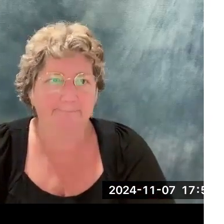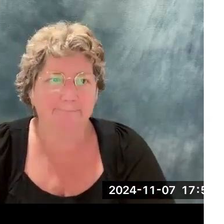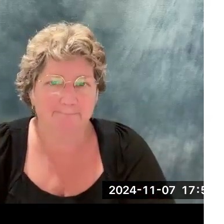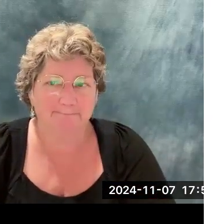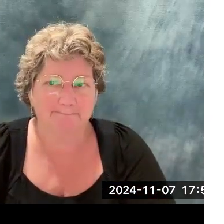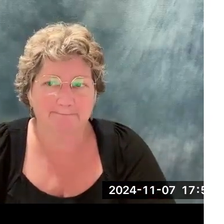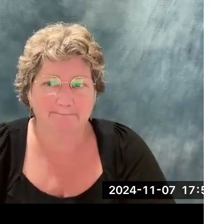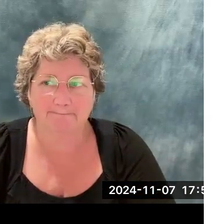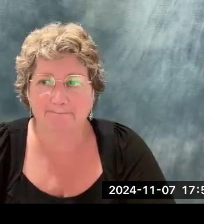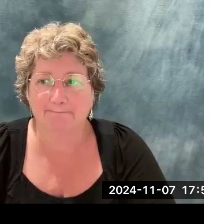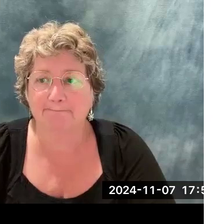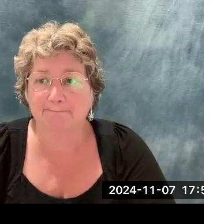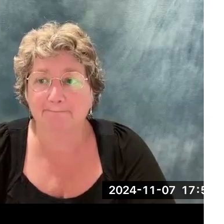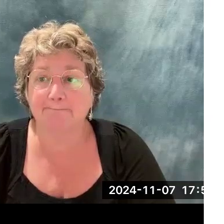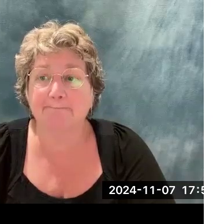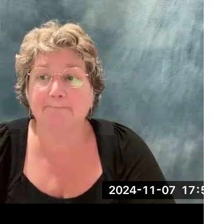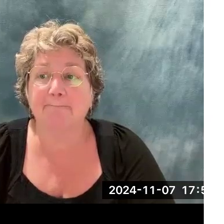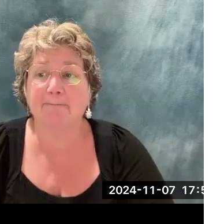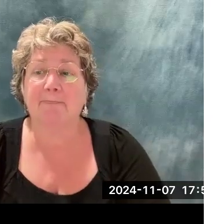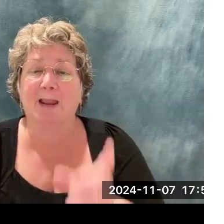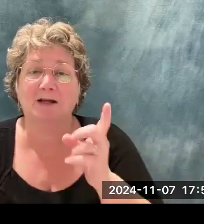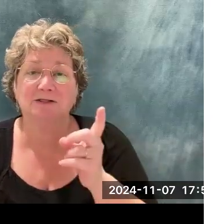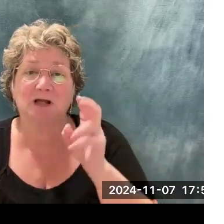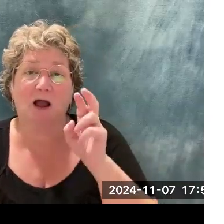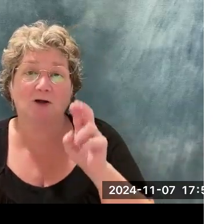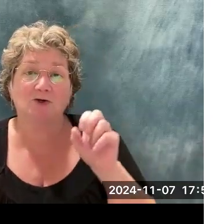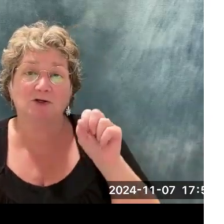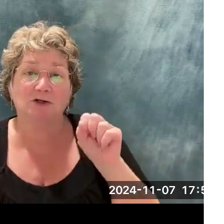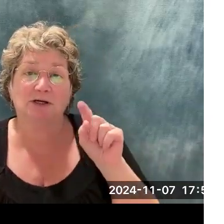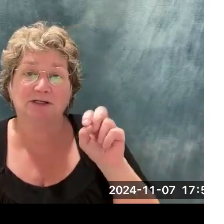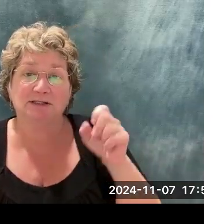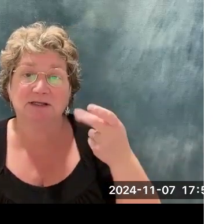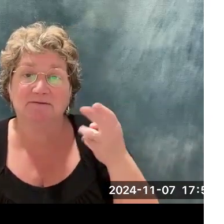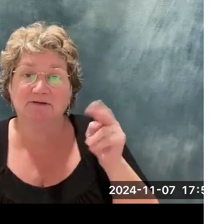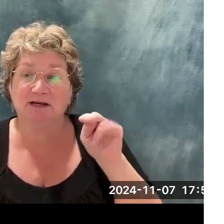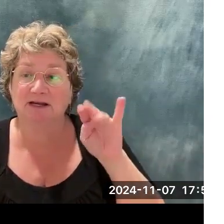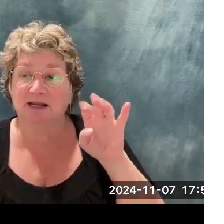So we did also want to briefly talk about the Connecticut Suicide Advisory Board.